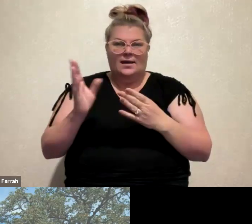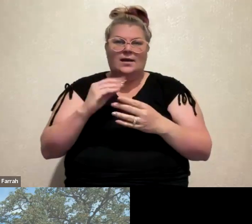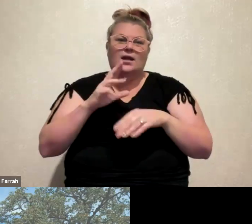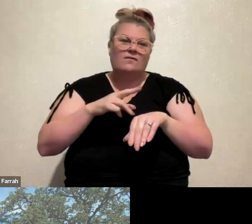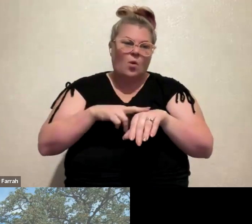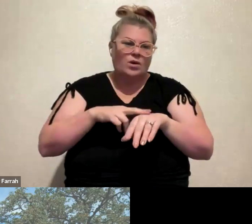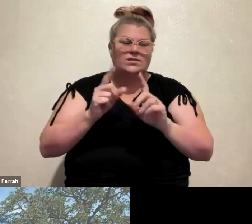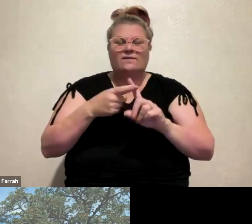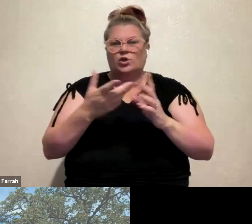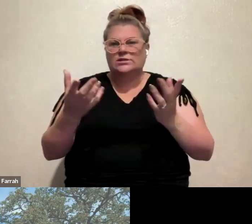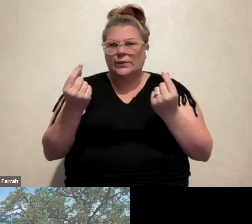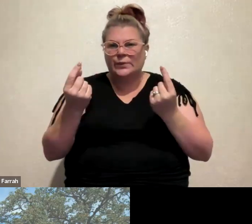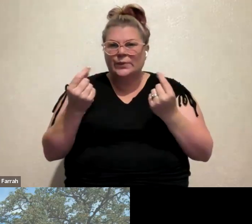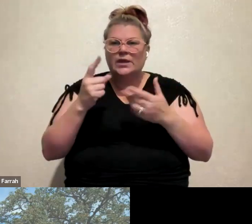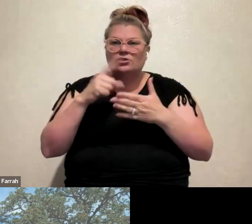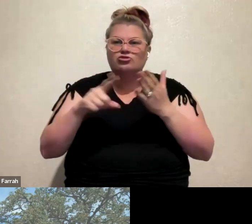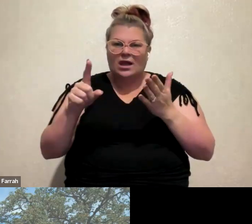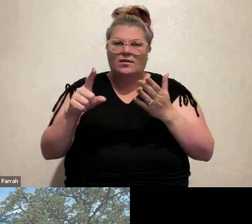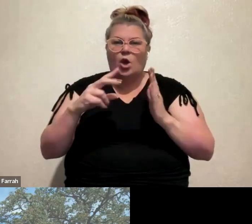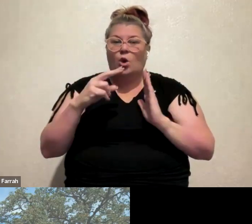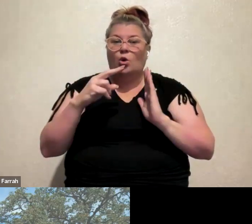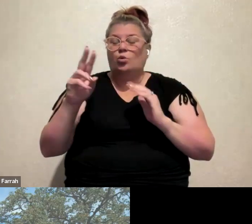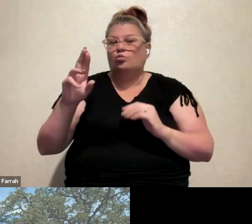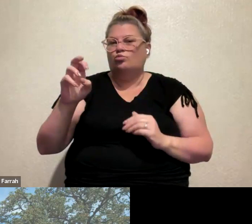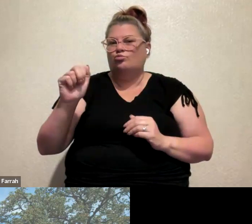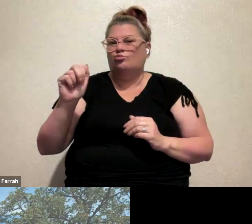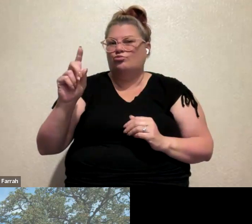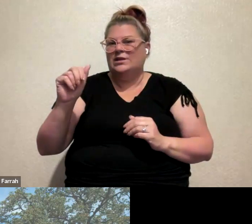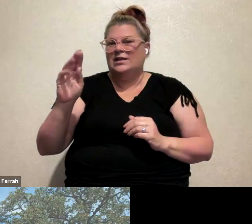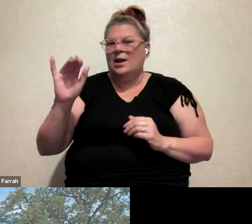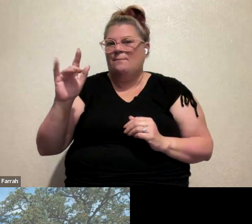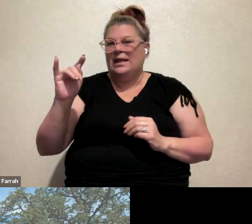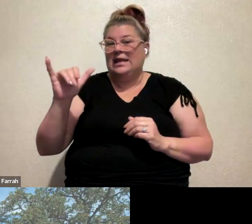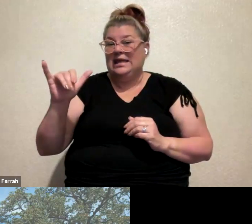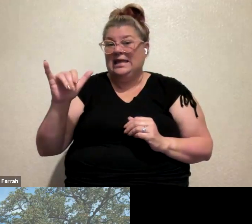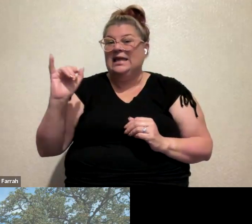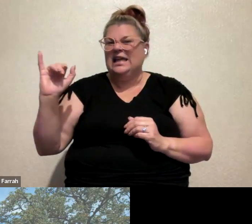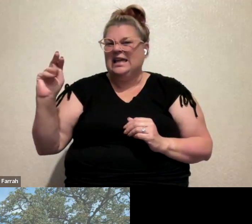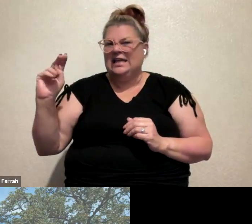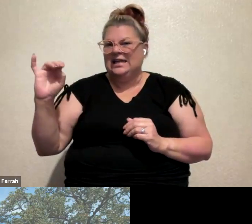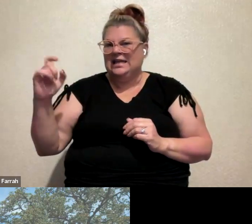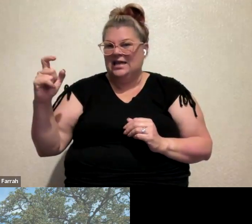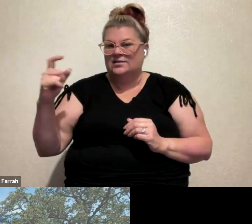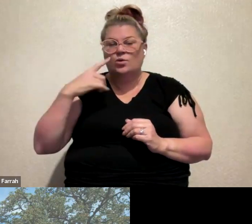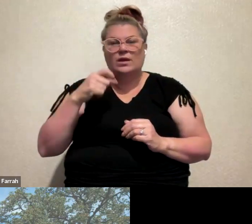thing I did was check the readability index. So given this 45-day period over the holiday